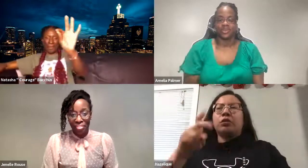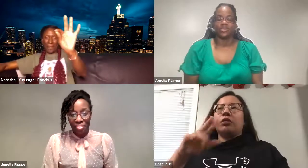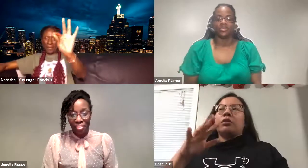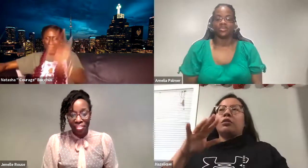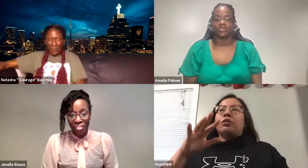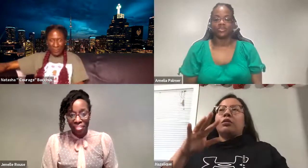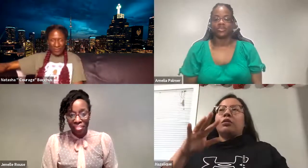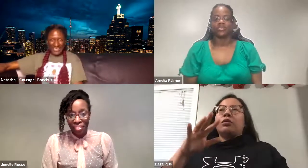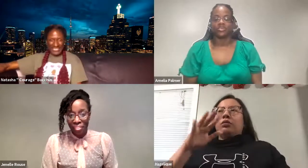okay i've caught up now